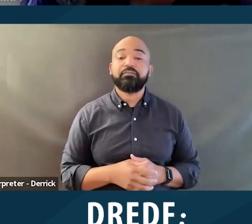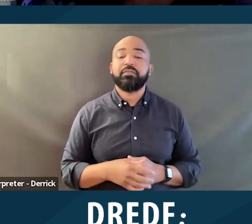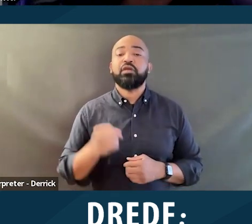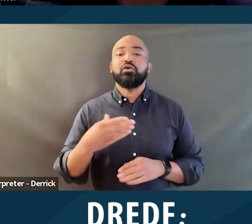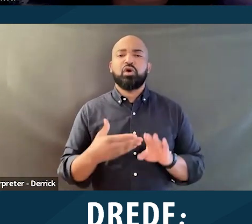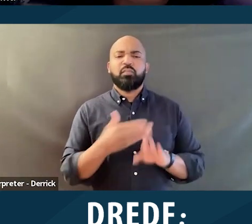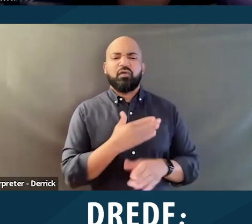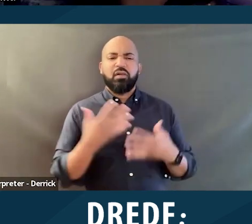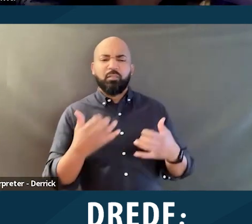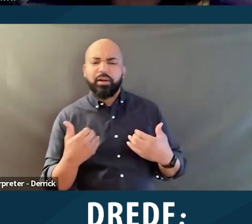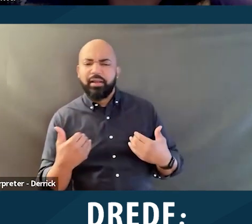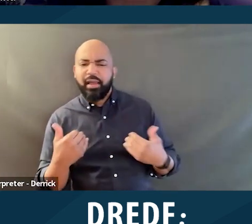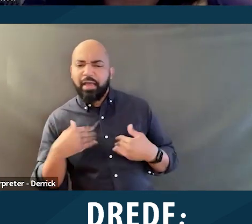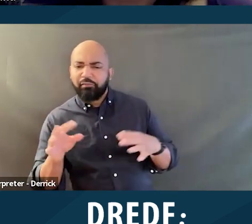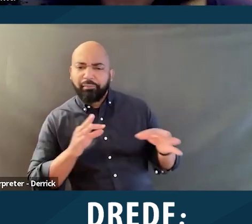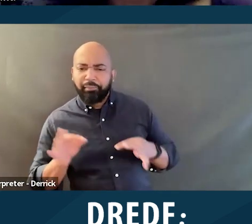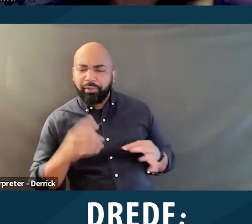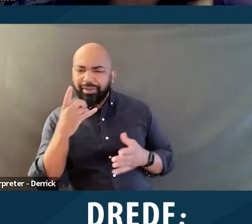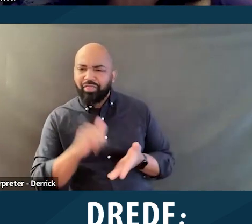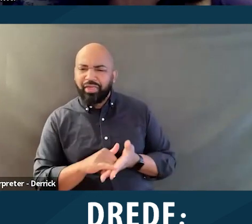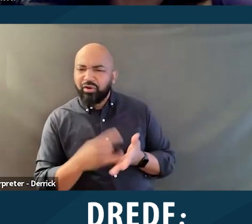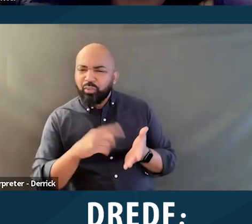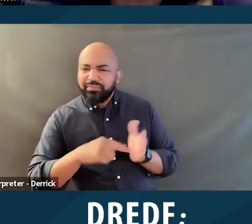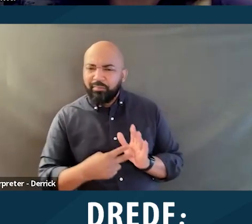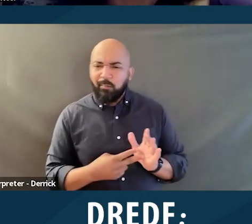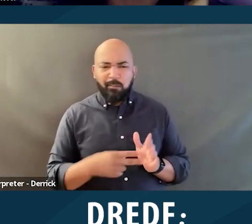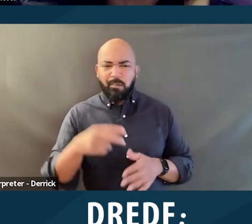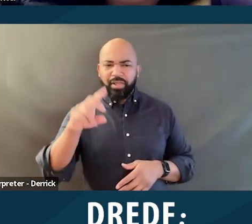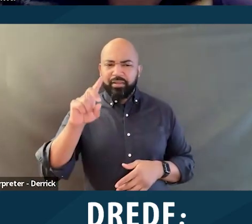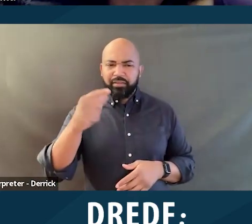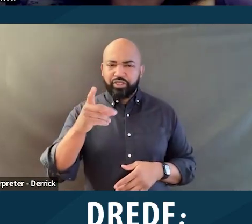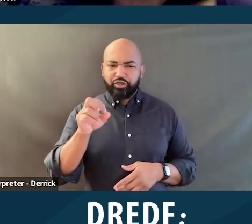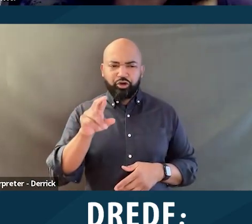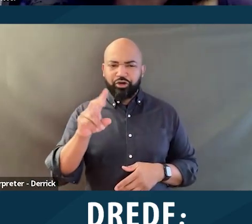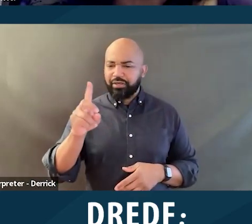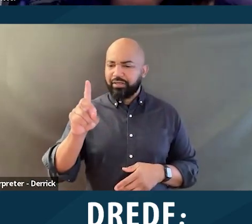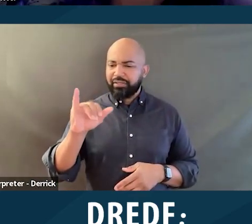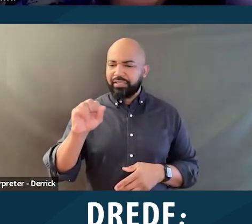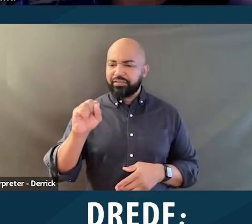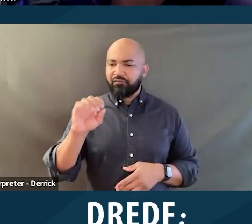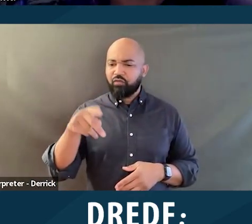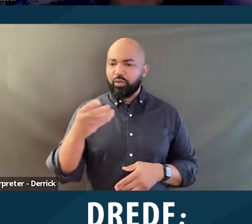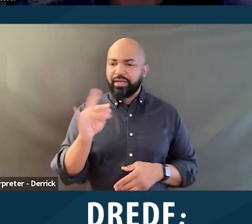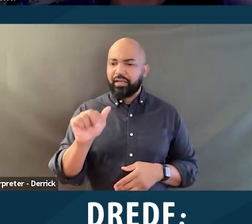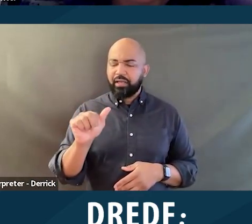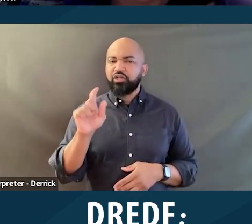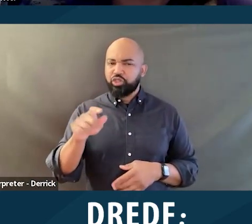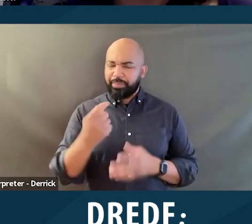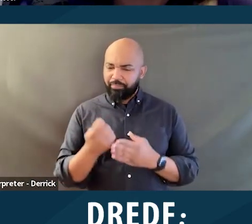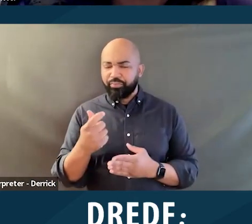And so the earlier case complained about that description of gender dysphoria and